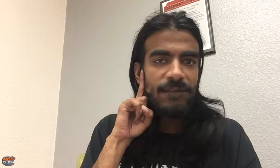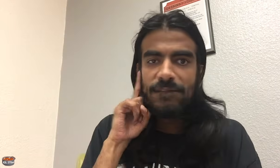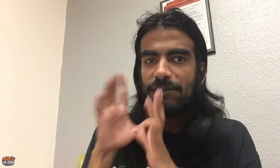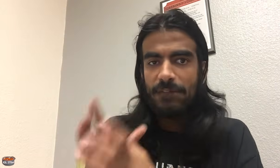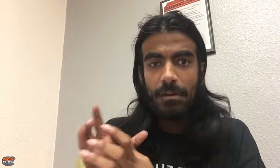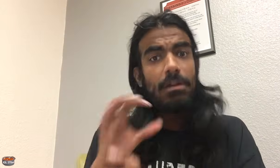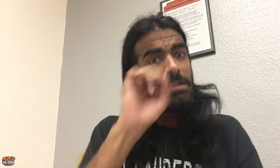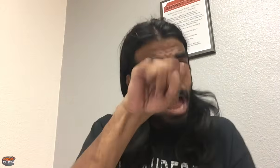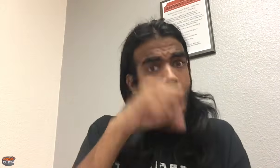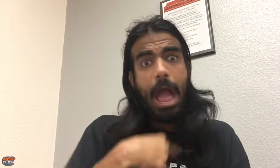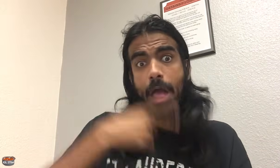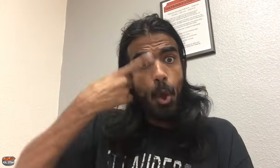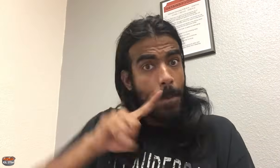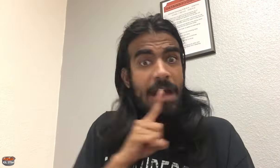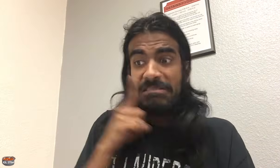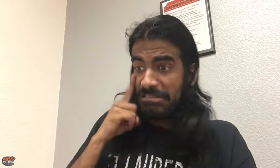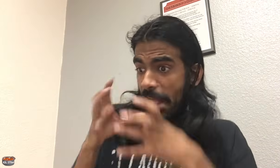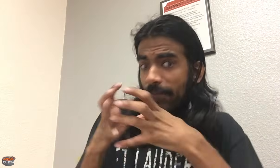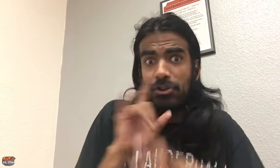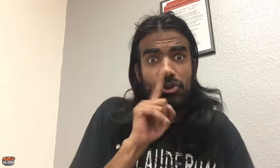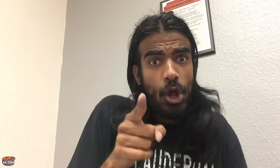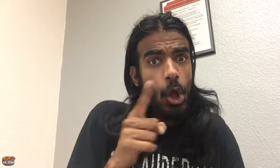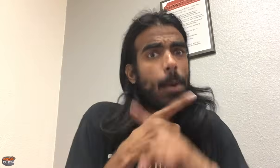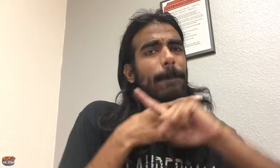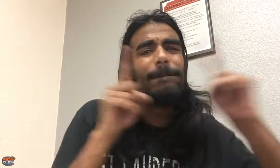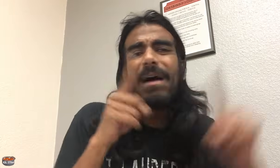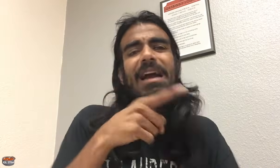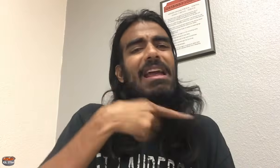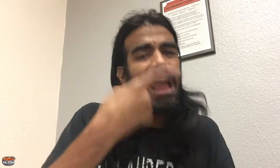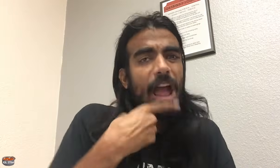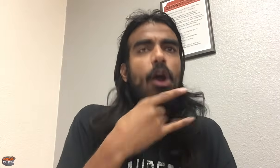hearing world. Not just the Deaf world. I mean that's great to work with Deaf